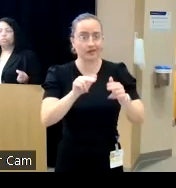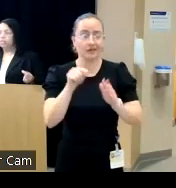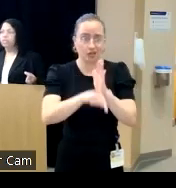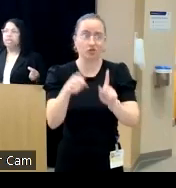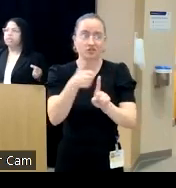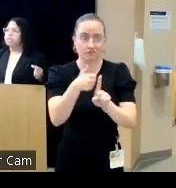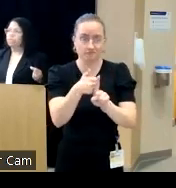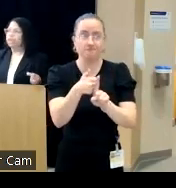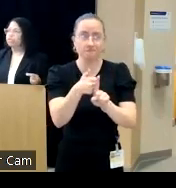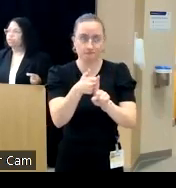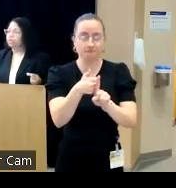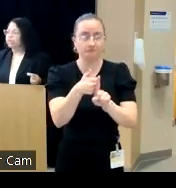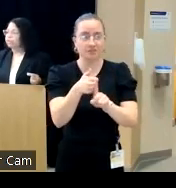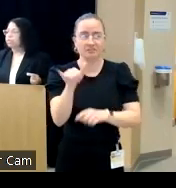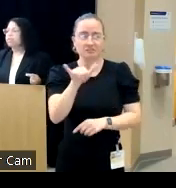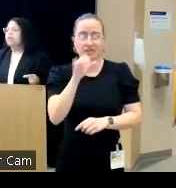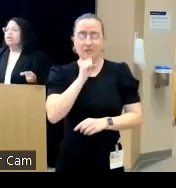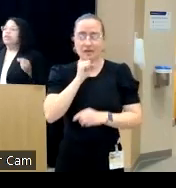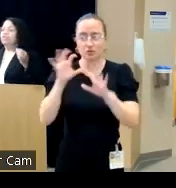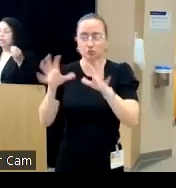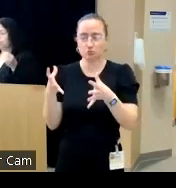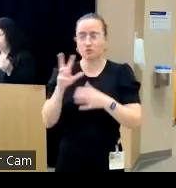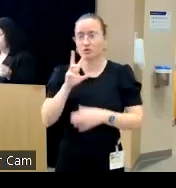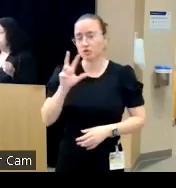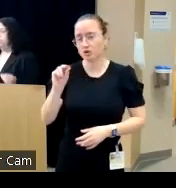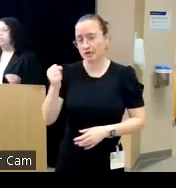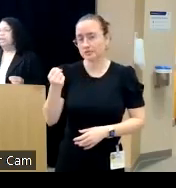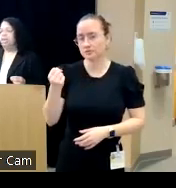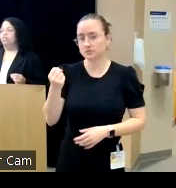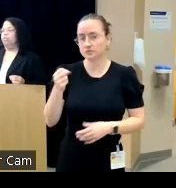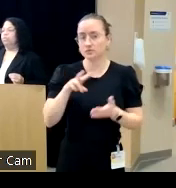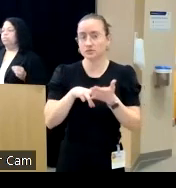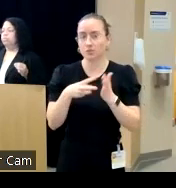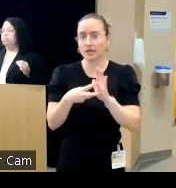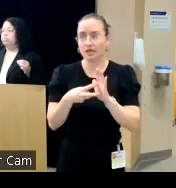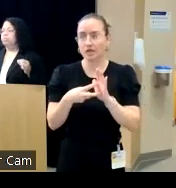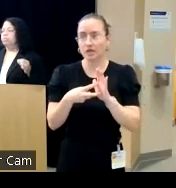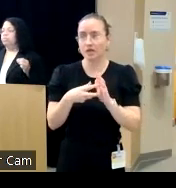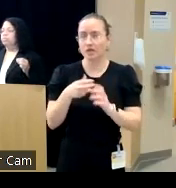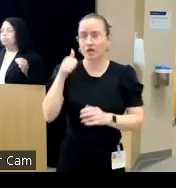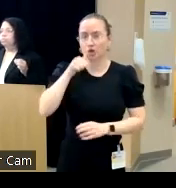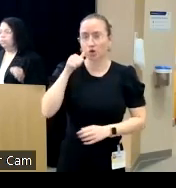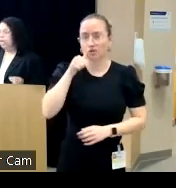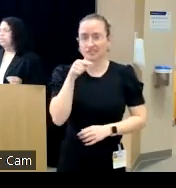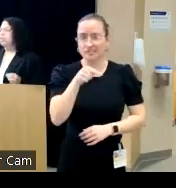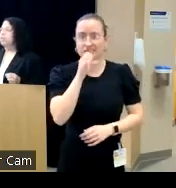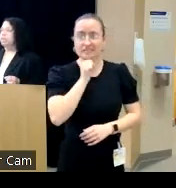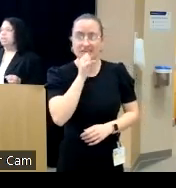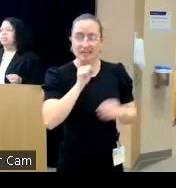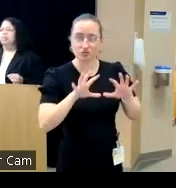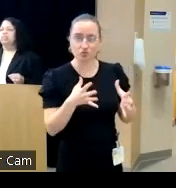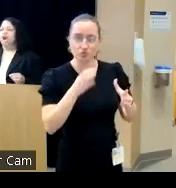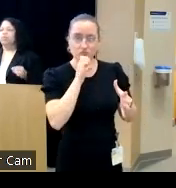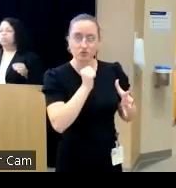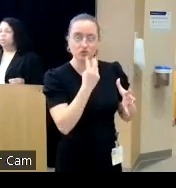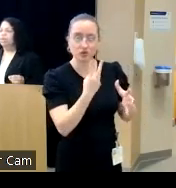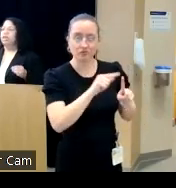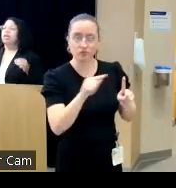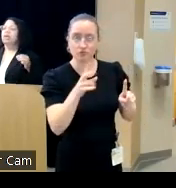similarly in the same age group in the 30s so if girls in this age group 12 to 17 are reporting